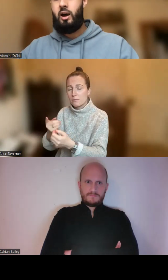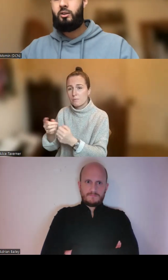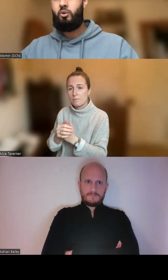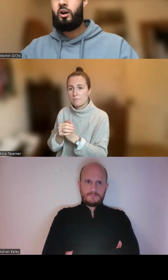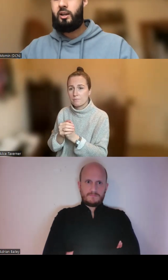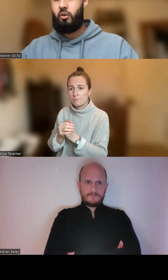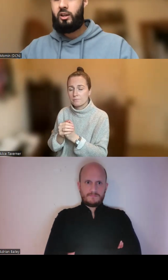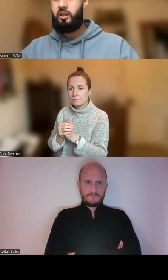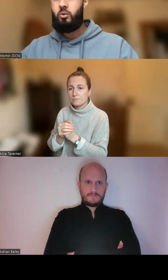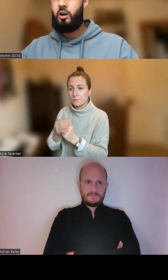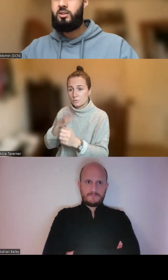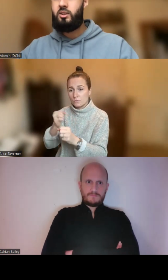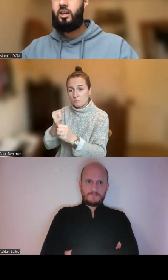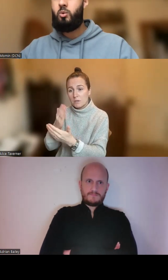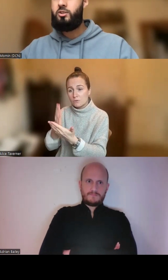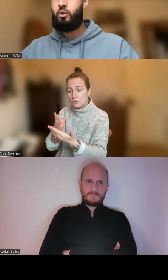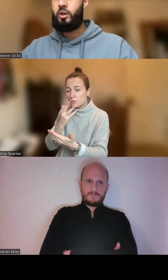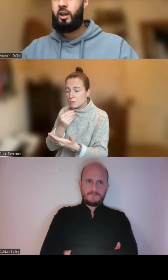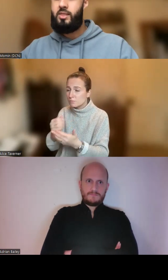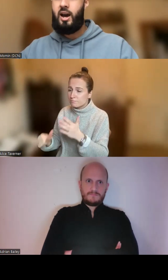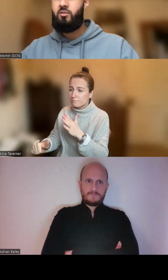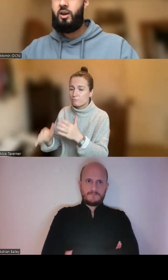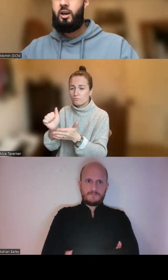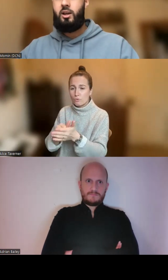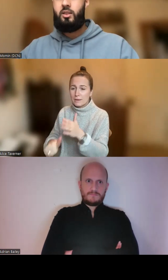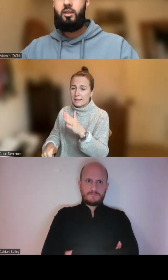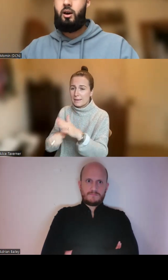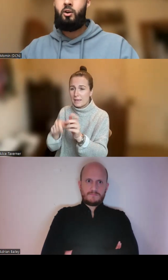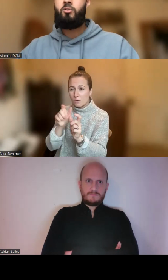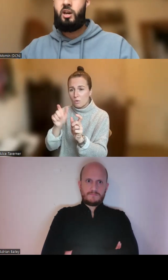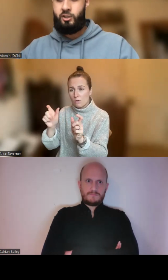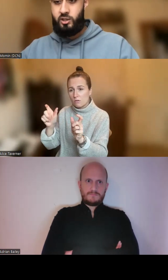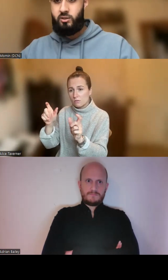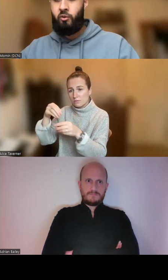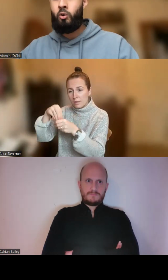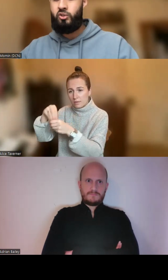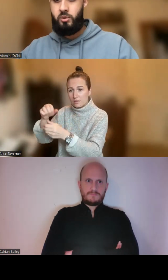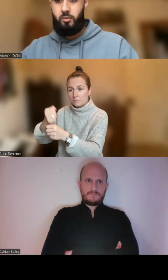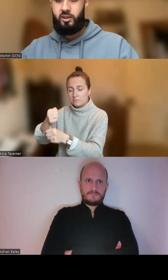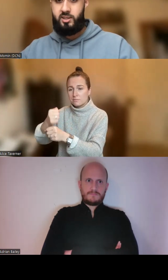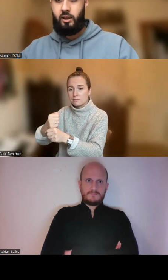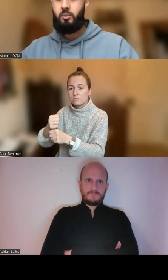that you are getting the right keywords and the keywords you're looking at, they have enough searches for you to be able to scale.